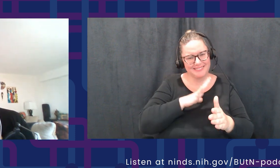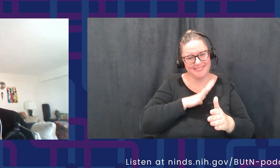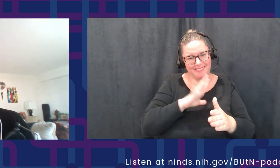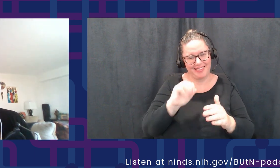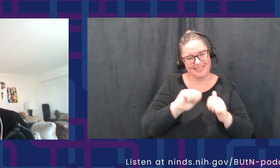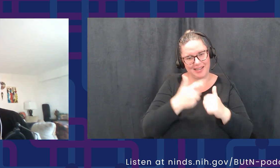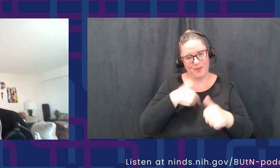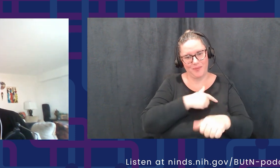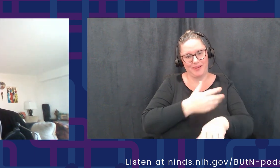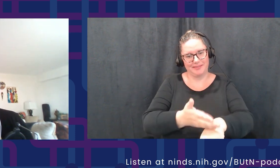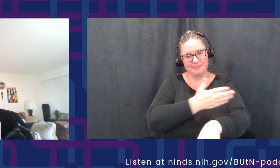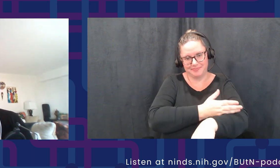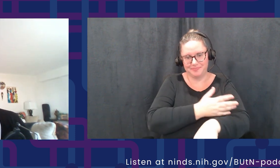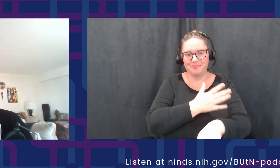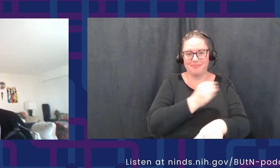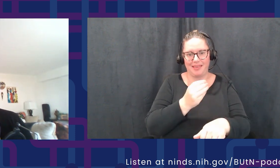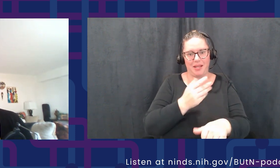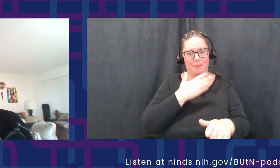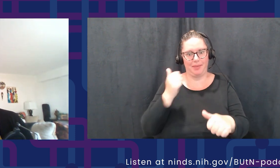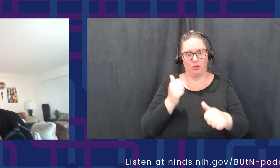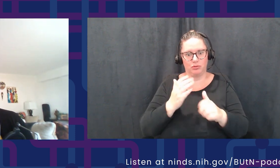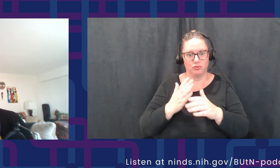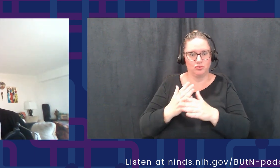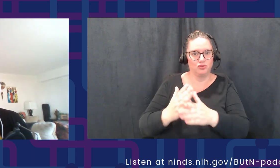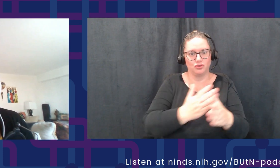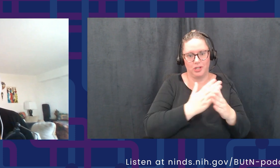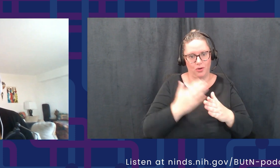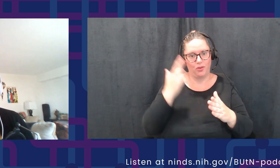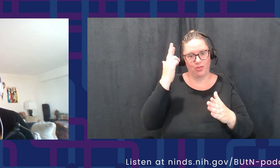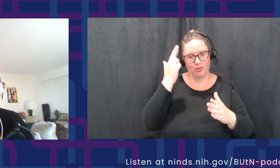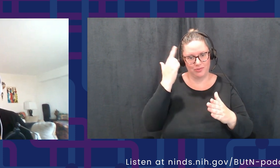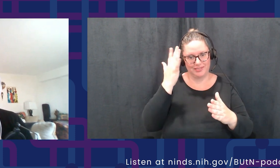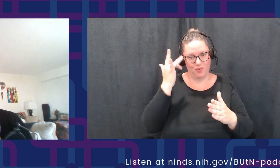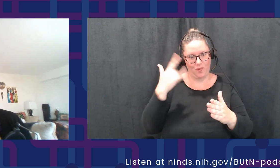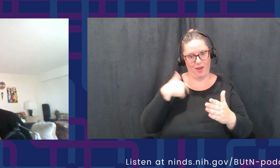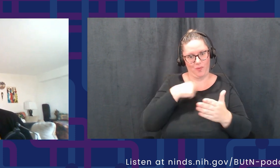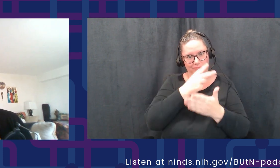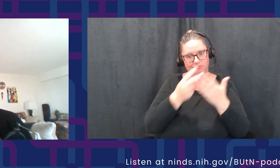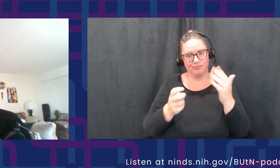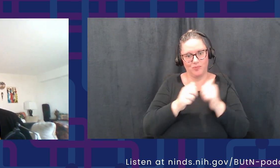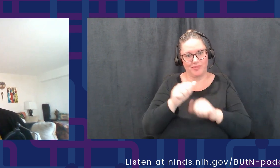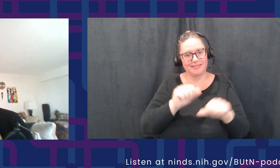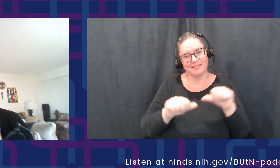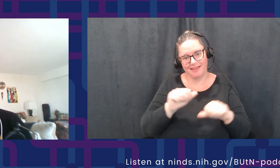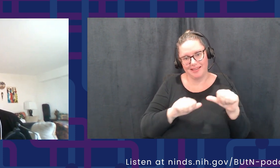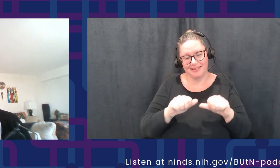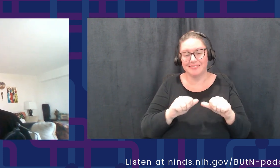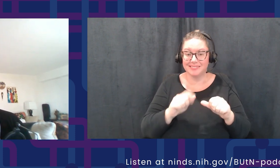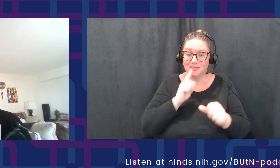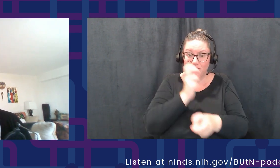That's how we get better about sharing the reason why we got into science in the first place. It's hard work.